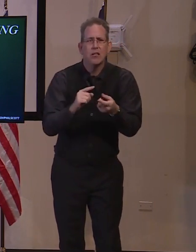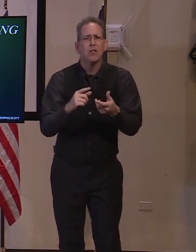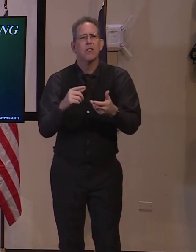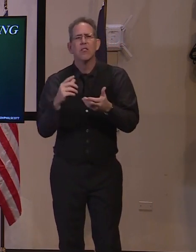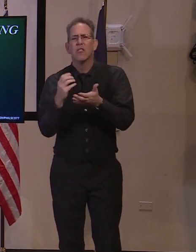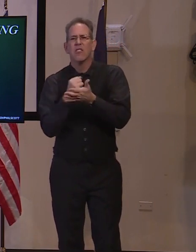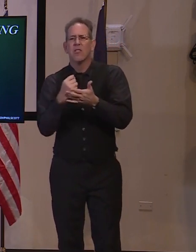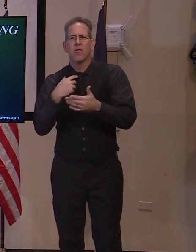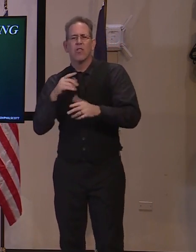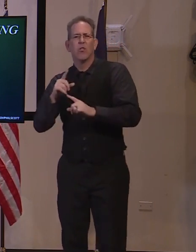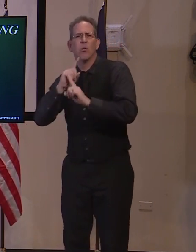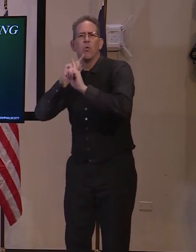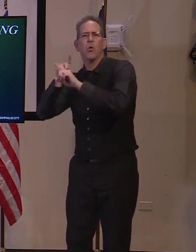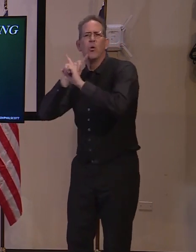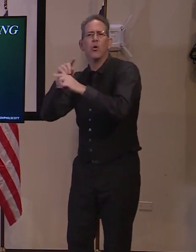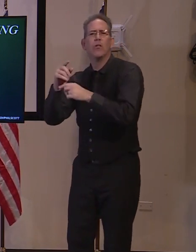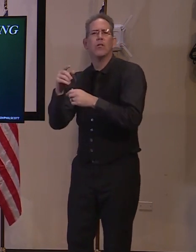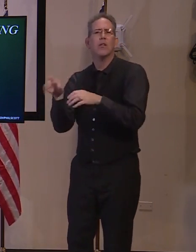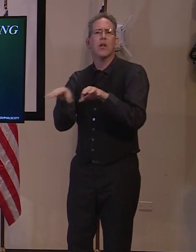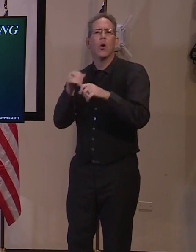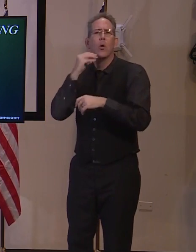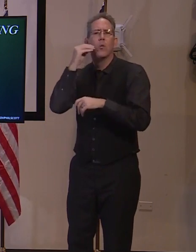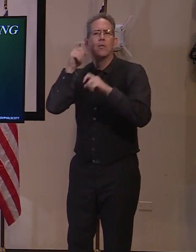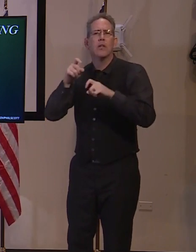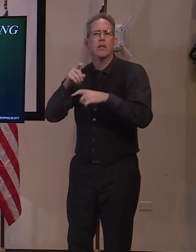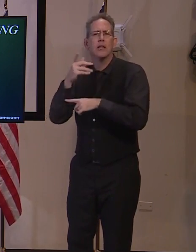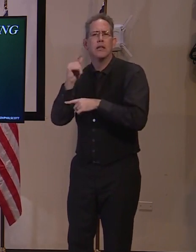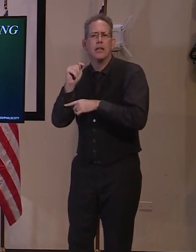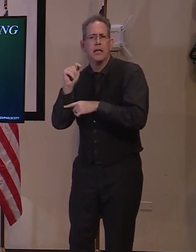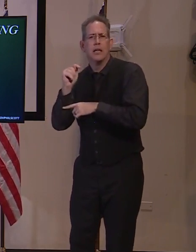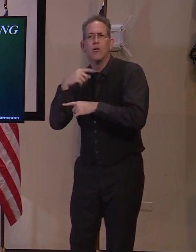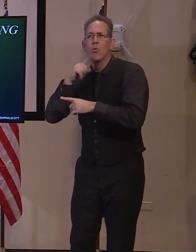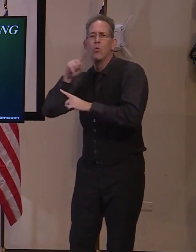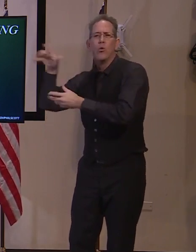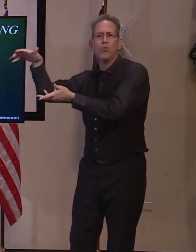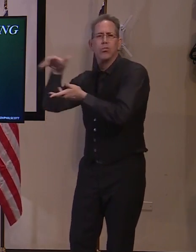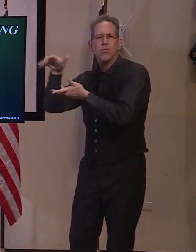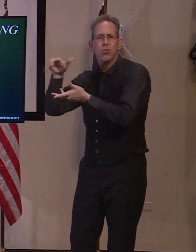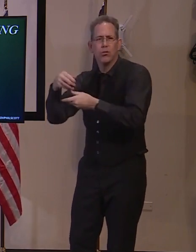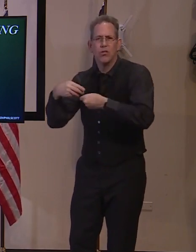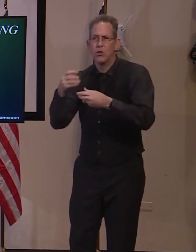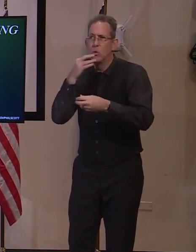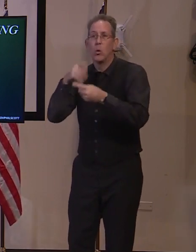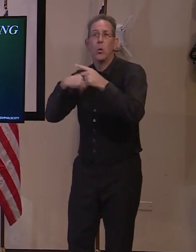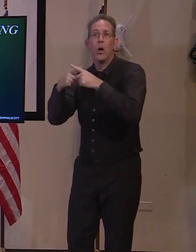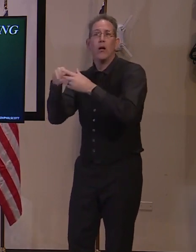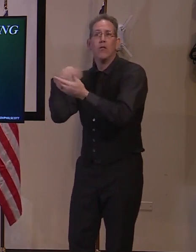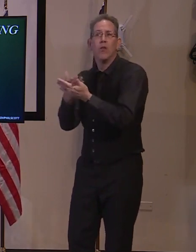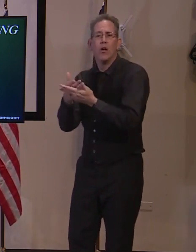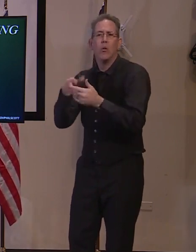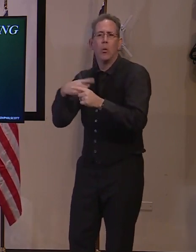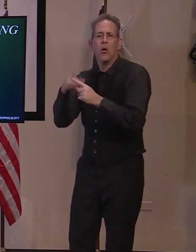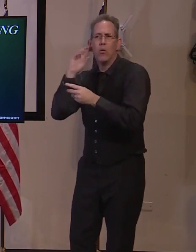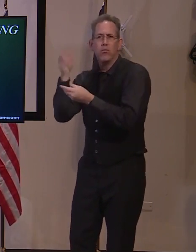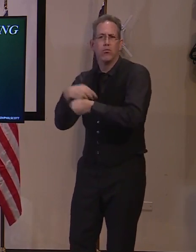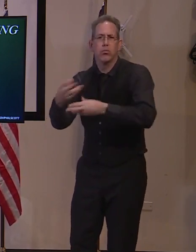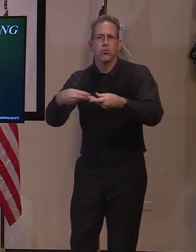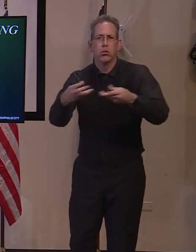at no charge. As we've said, securing the supply is a challenge, but we're getting closer.